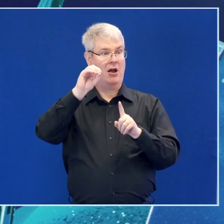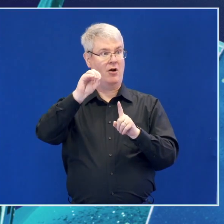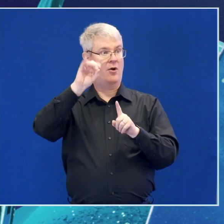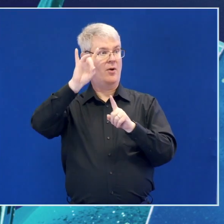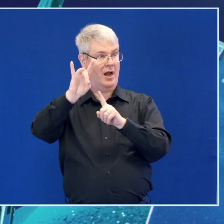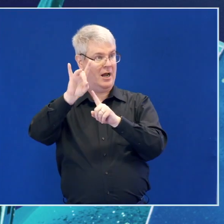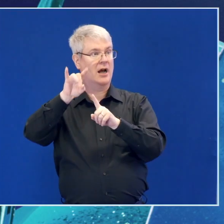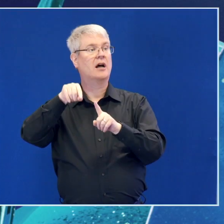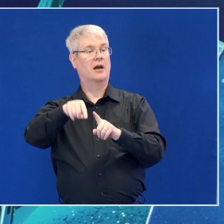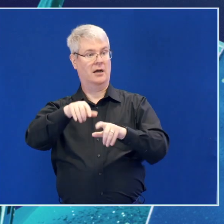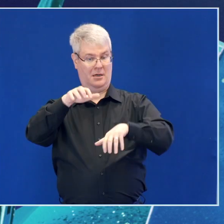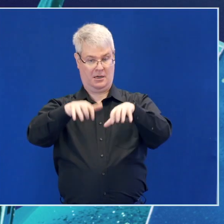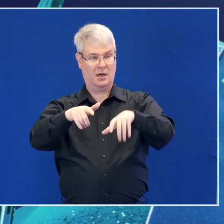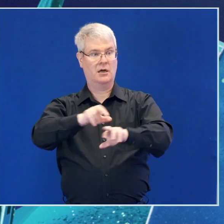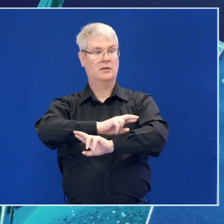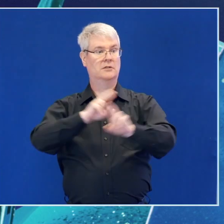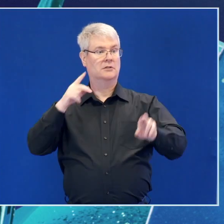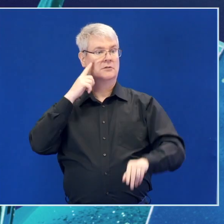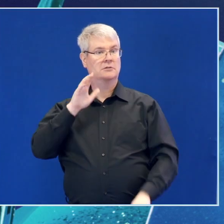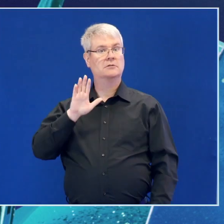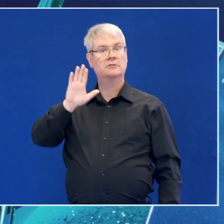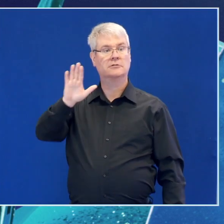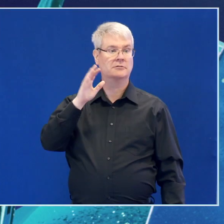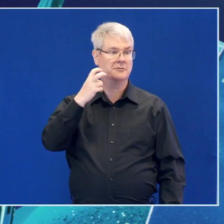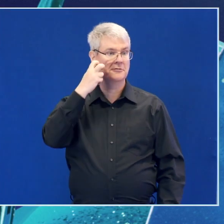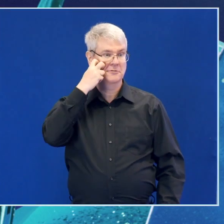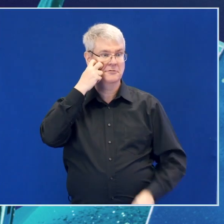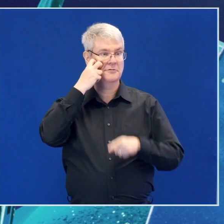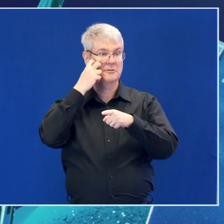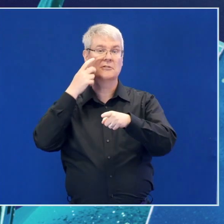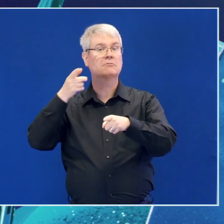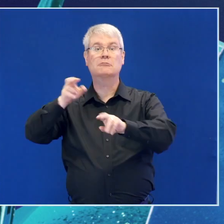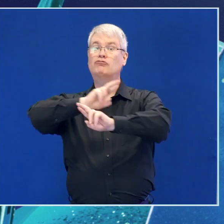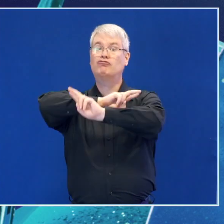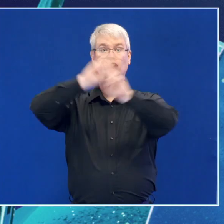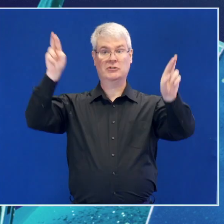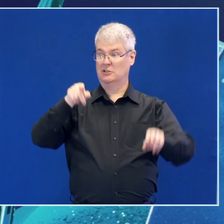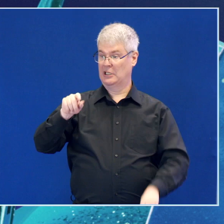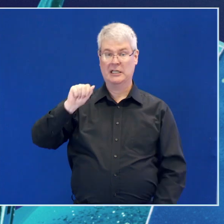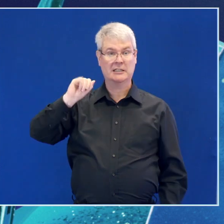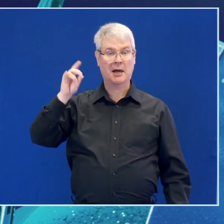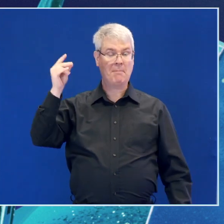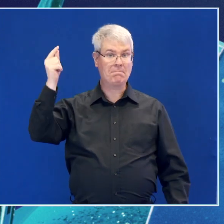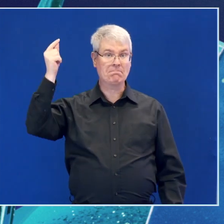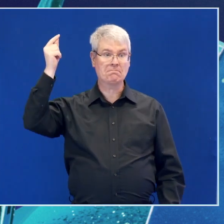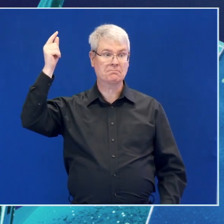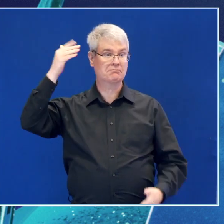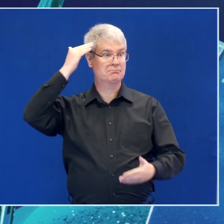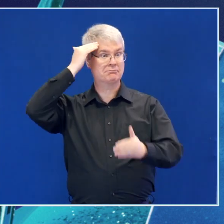And I see AI out of the box as an accessibility tool without it even having been considered in that way.